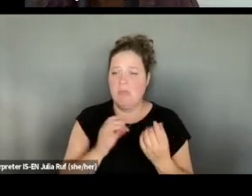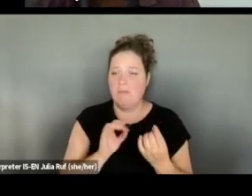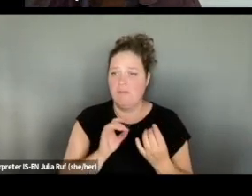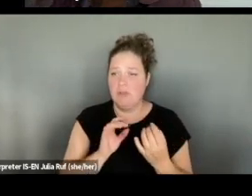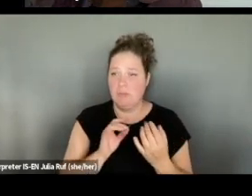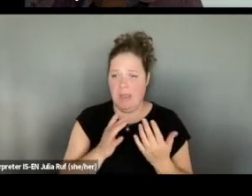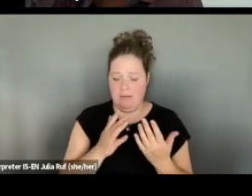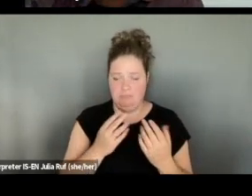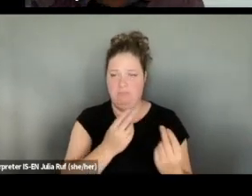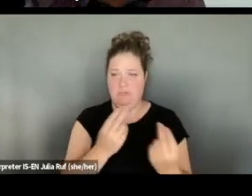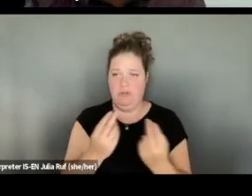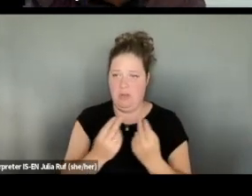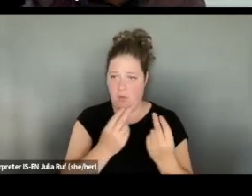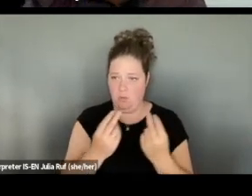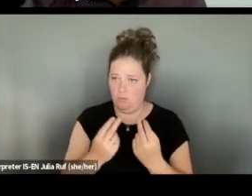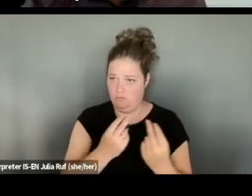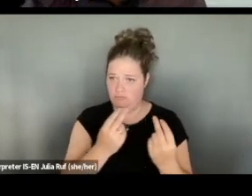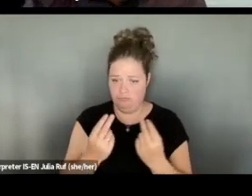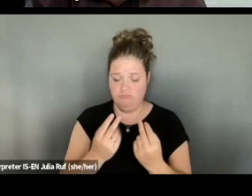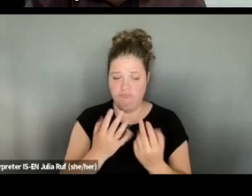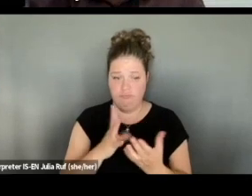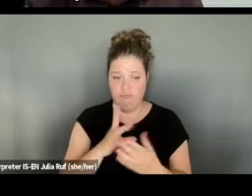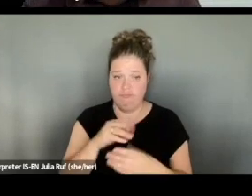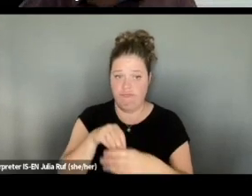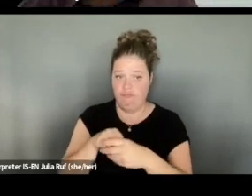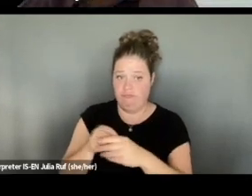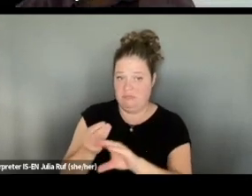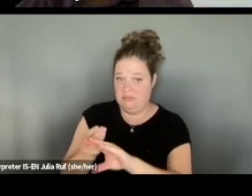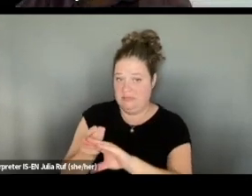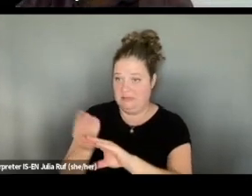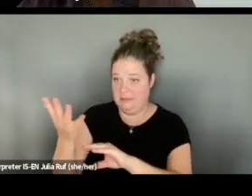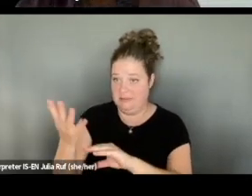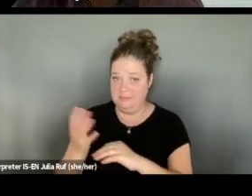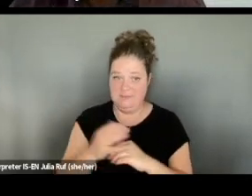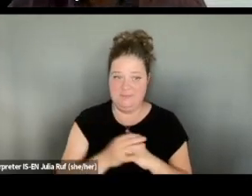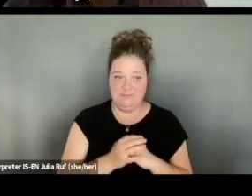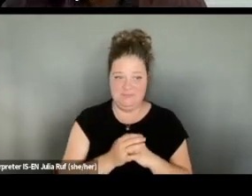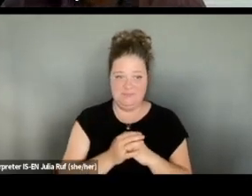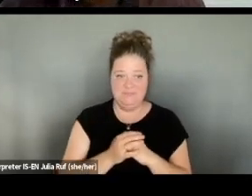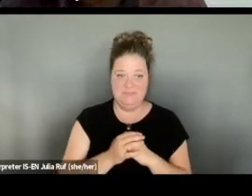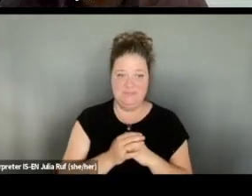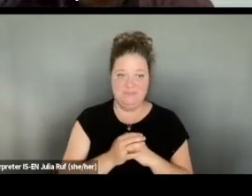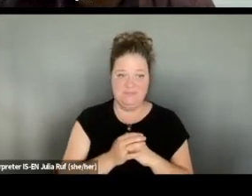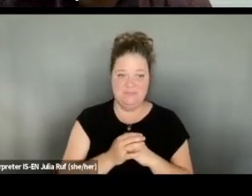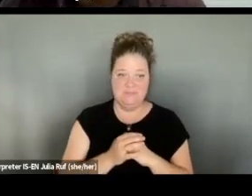it as a file.